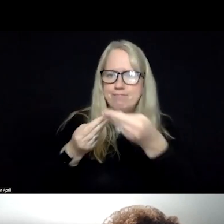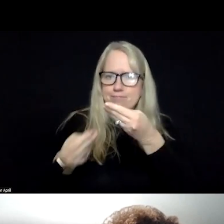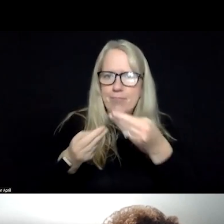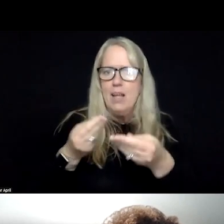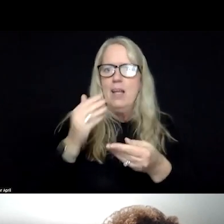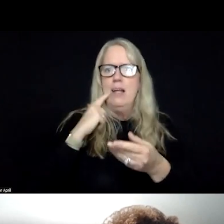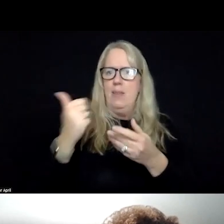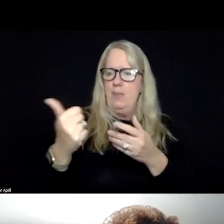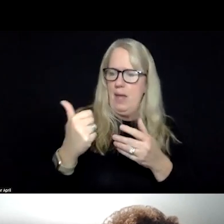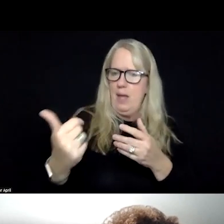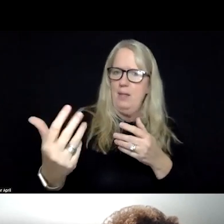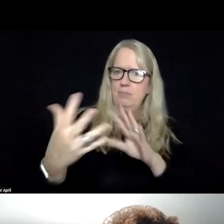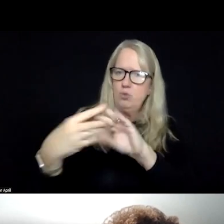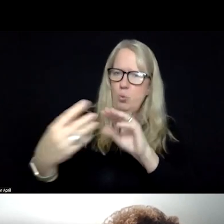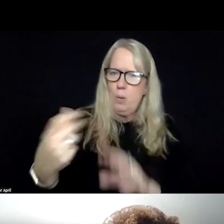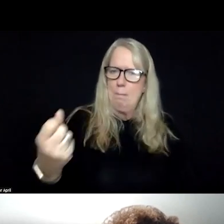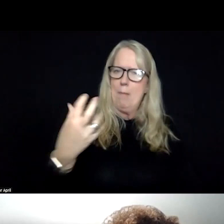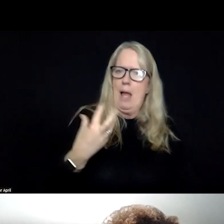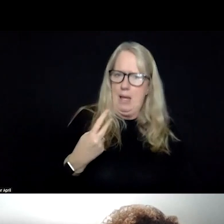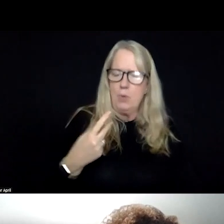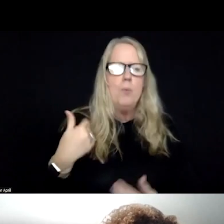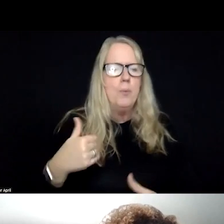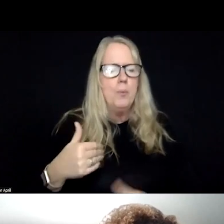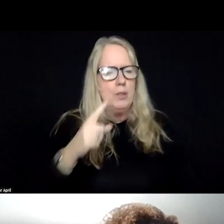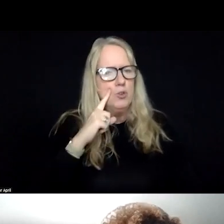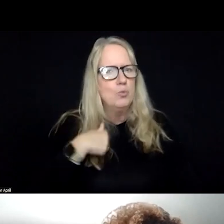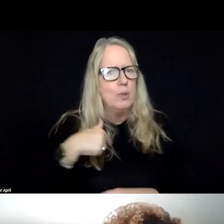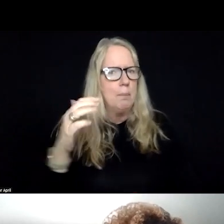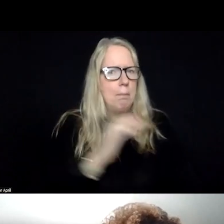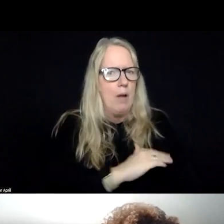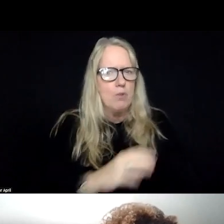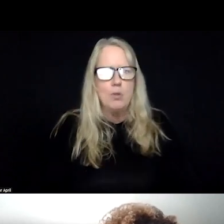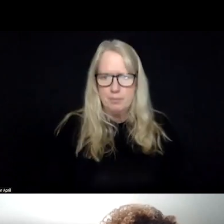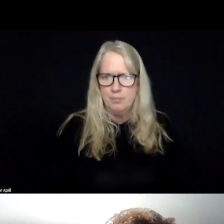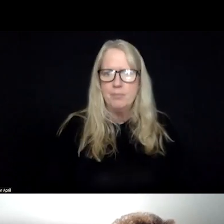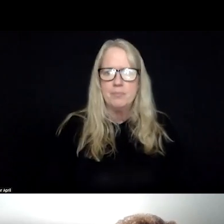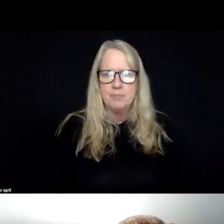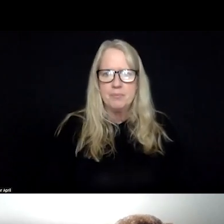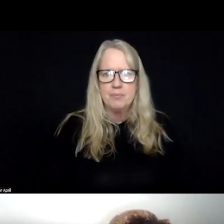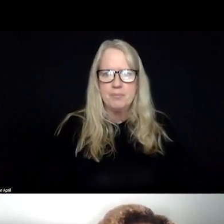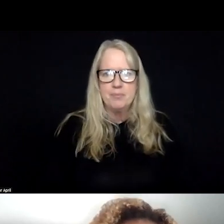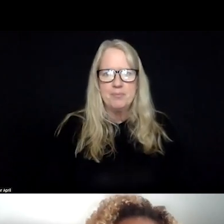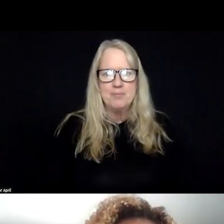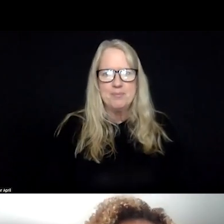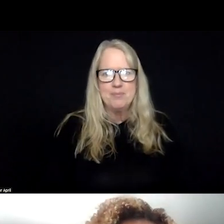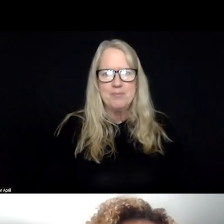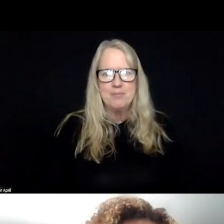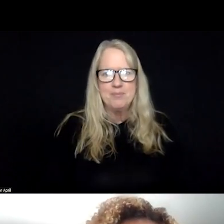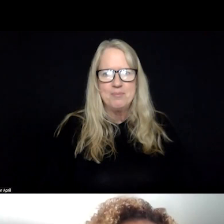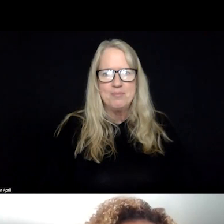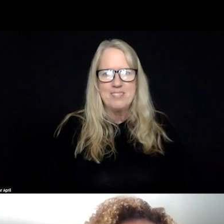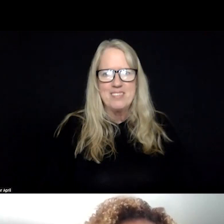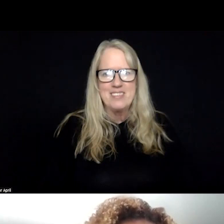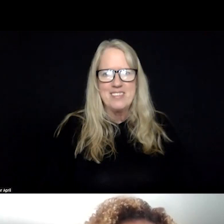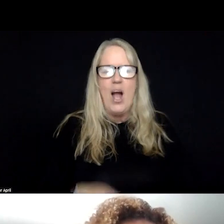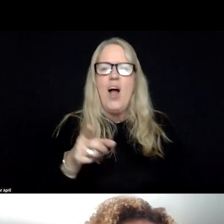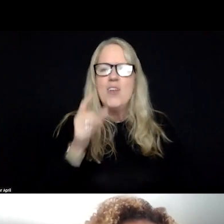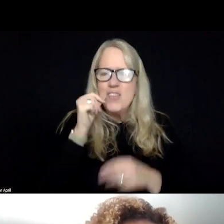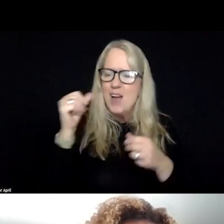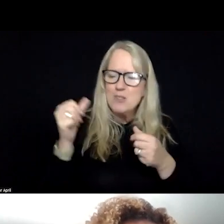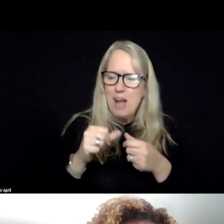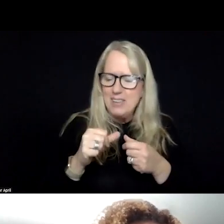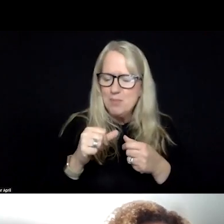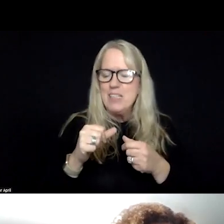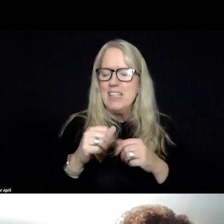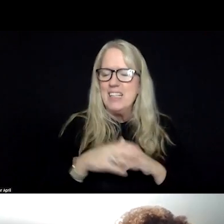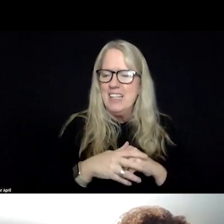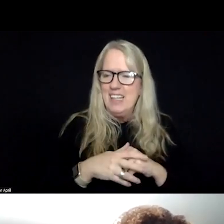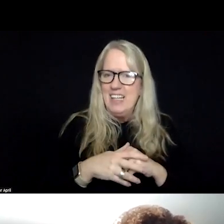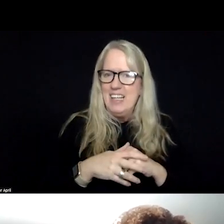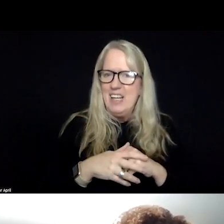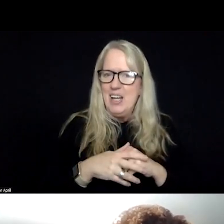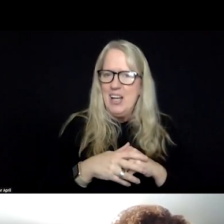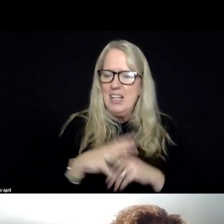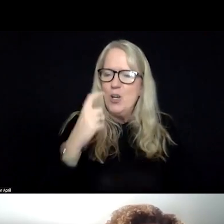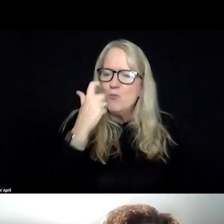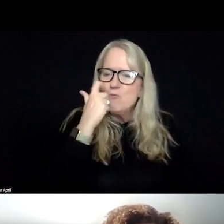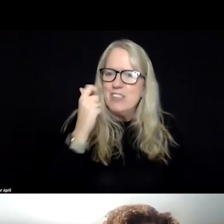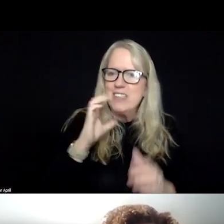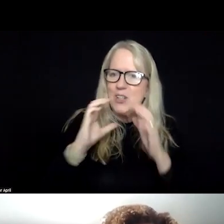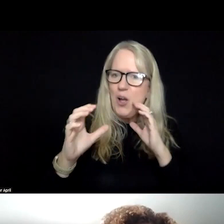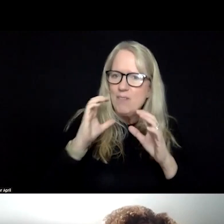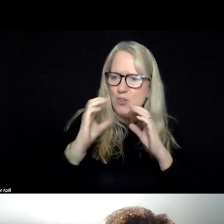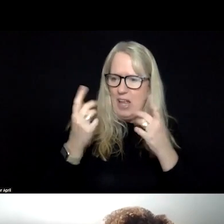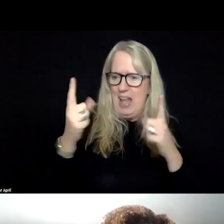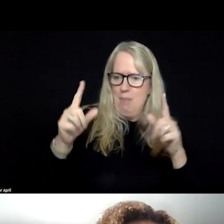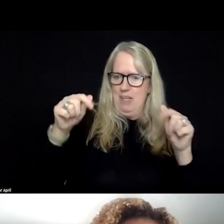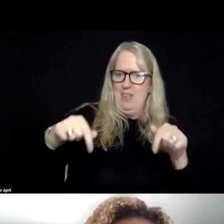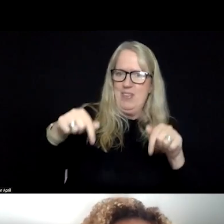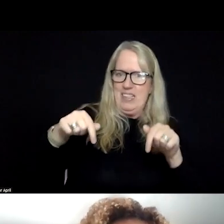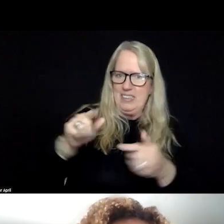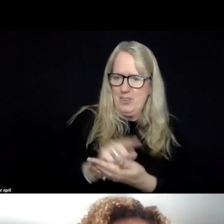IS POWERFUL. >> YEAH, THAT REMINDS ME ABOUT THAT NOTHING